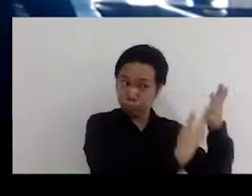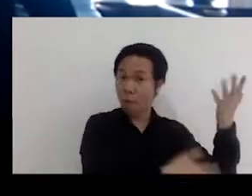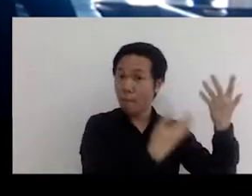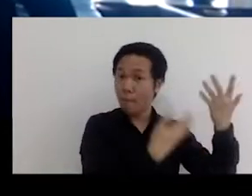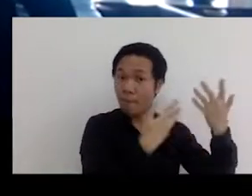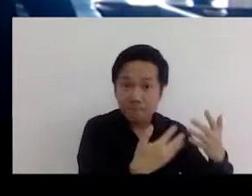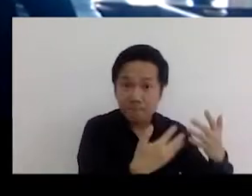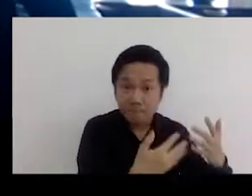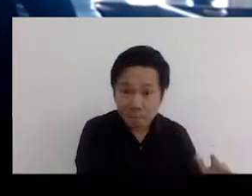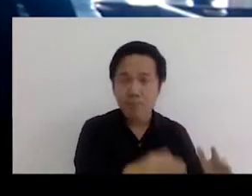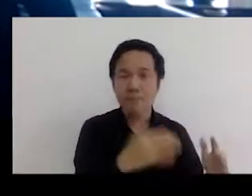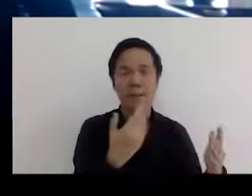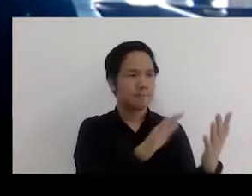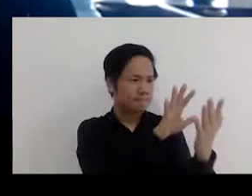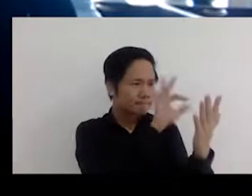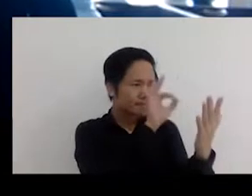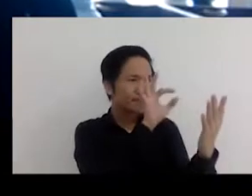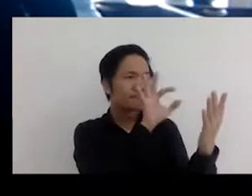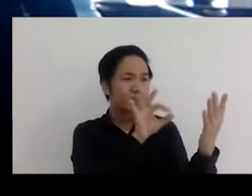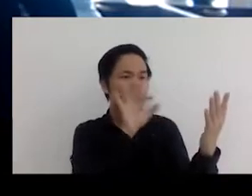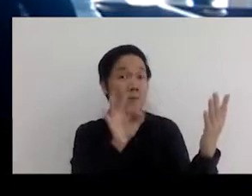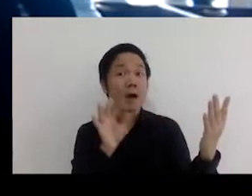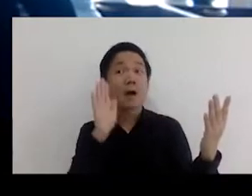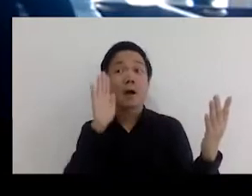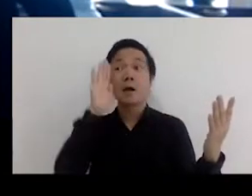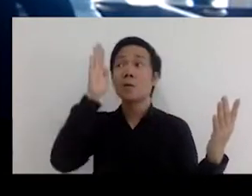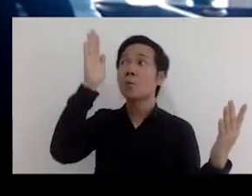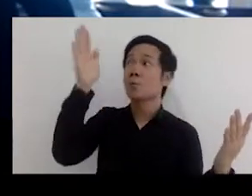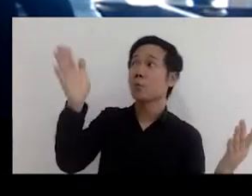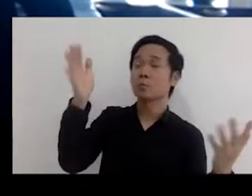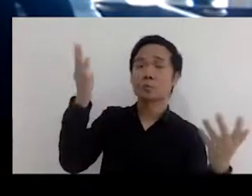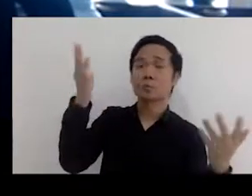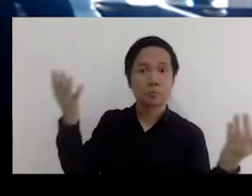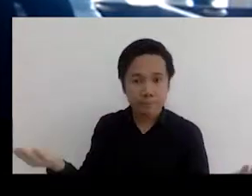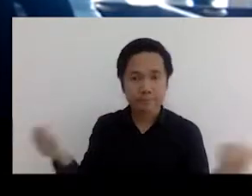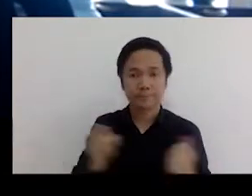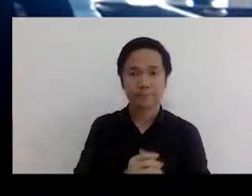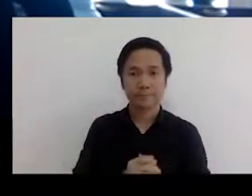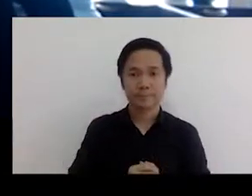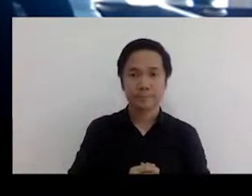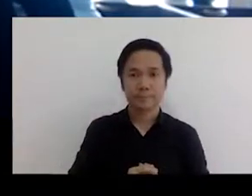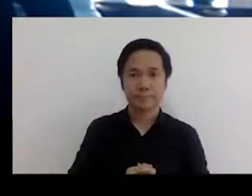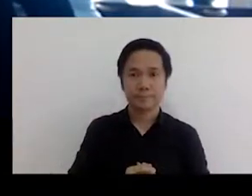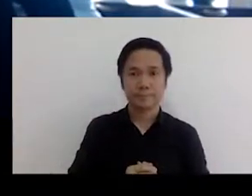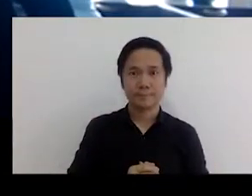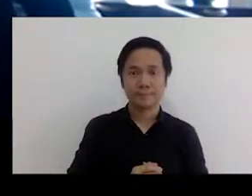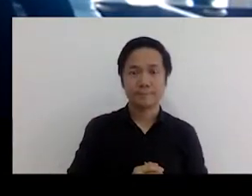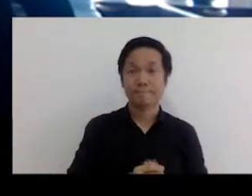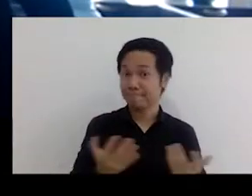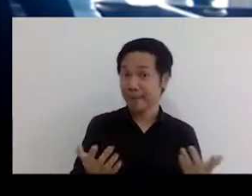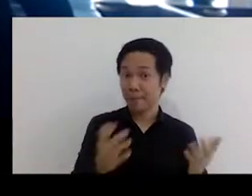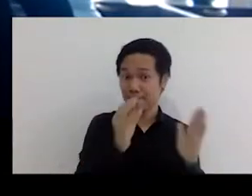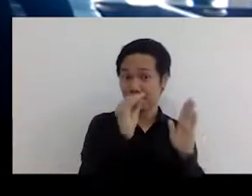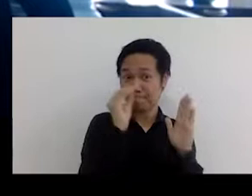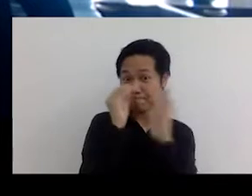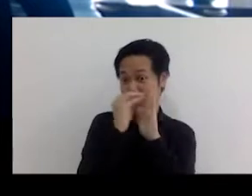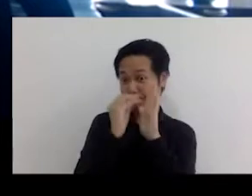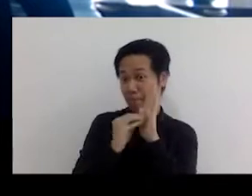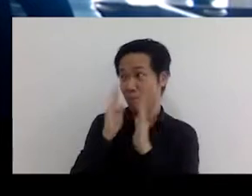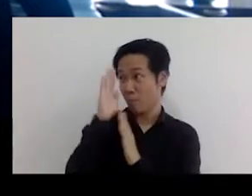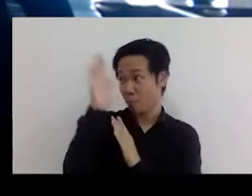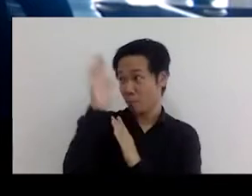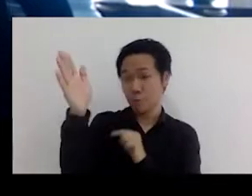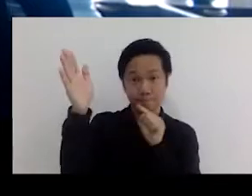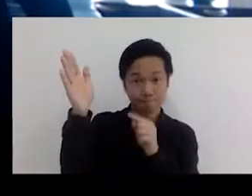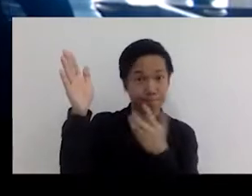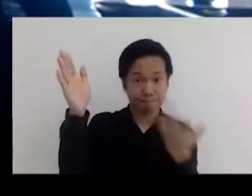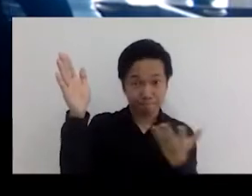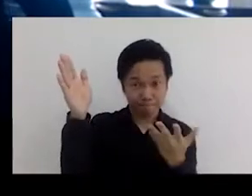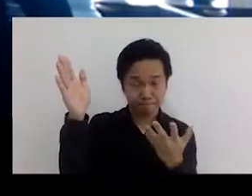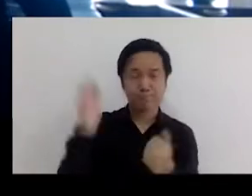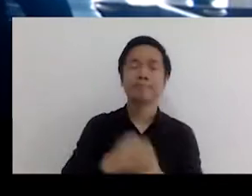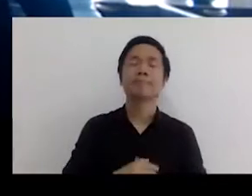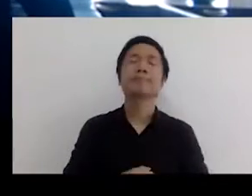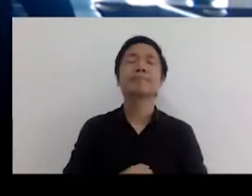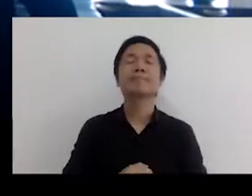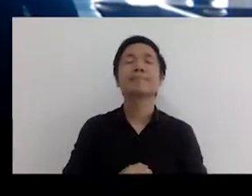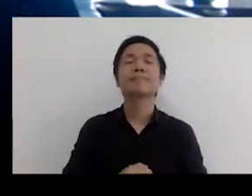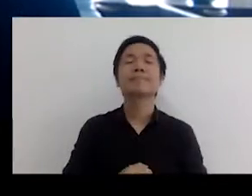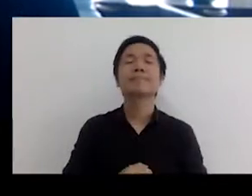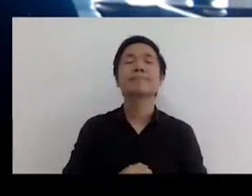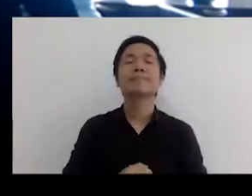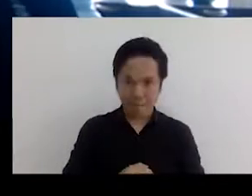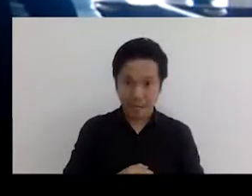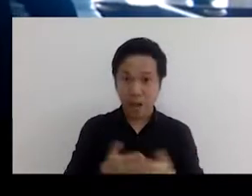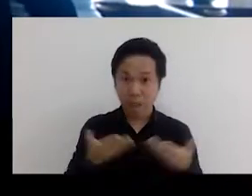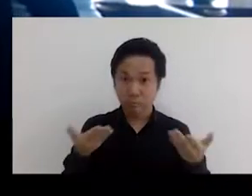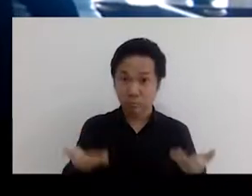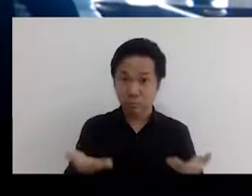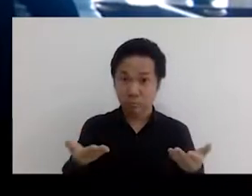First, we have to remember that as the UN, what we do has an impact, even if sometimes we may think that we are not so important, which we are not indeed, as we are not the only players